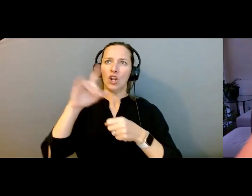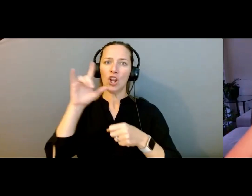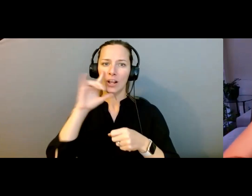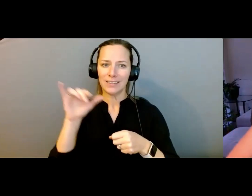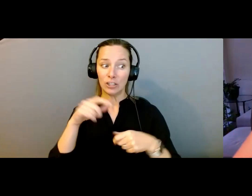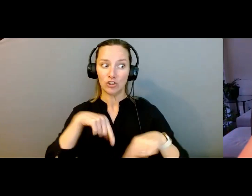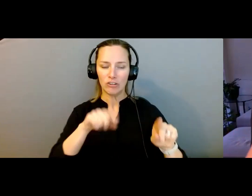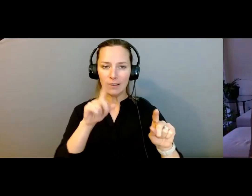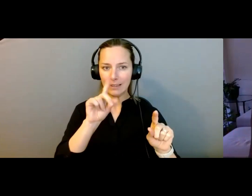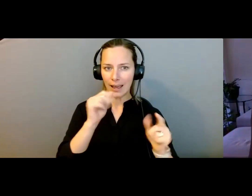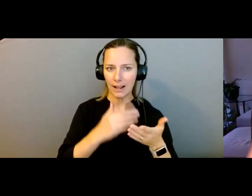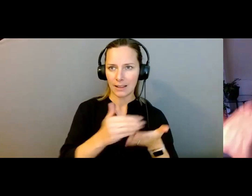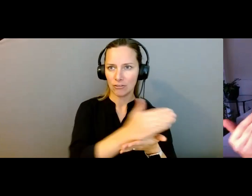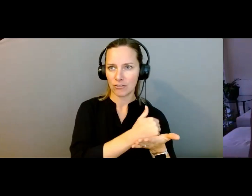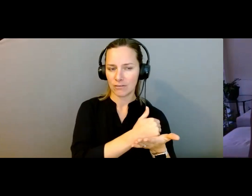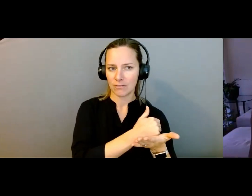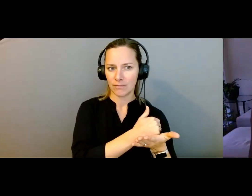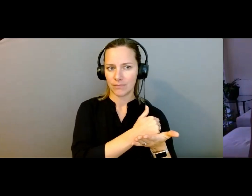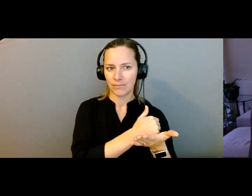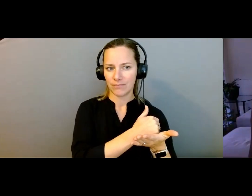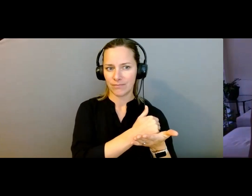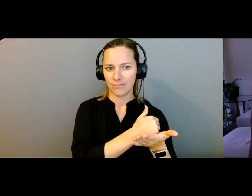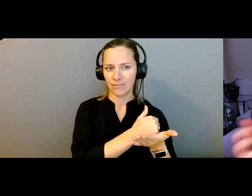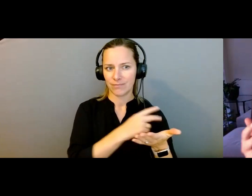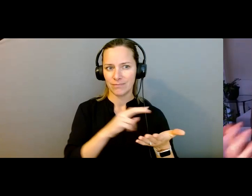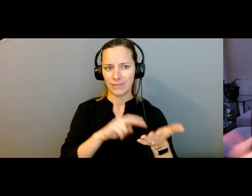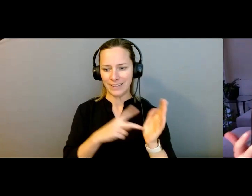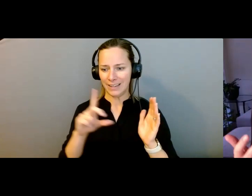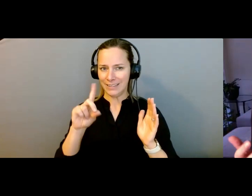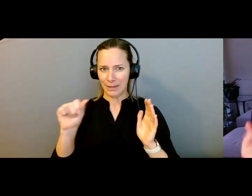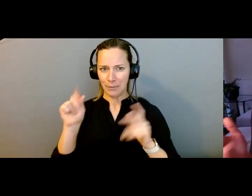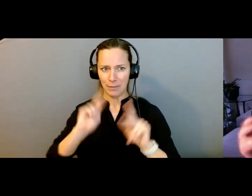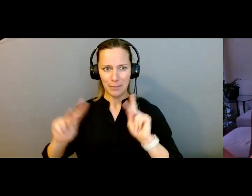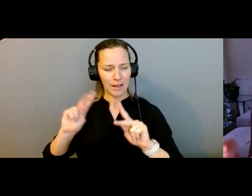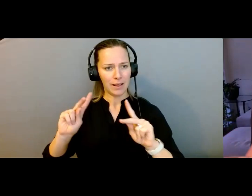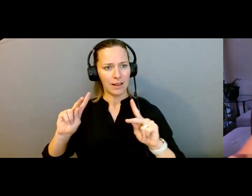data. It means that we're elevating disabled people, so it's not just non-disabled people